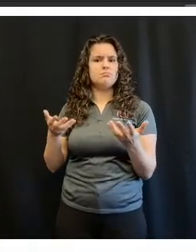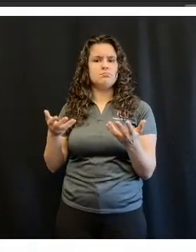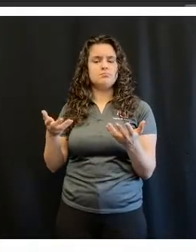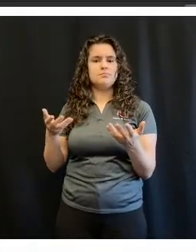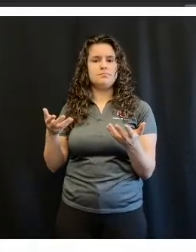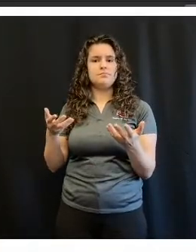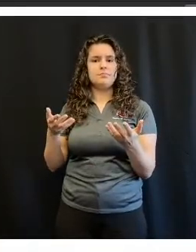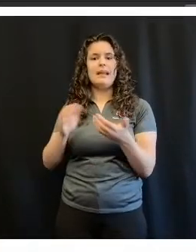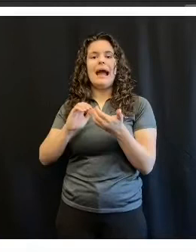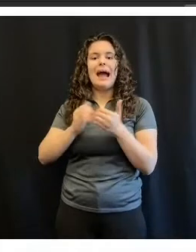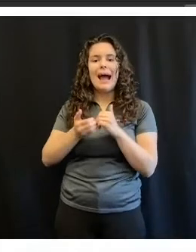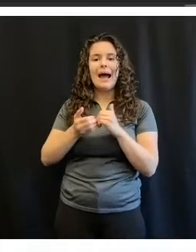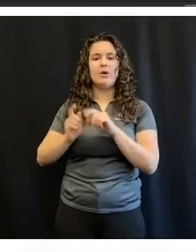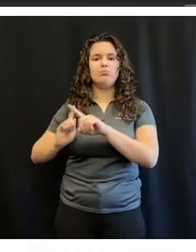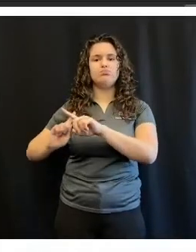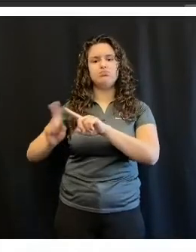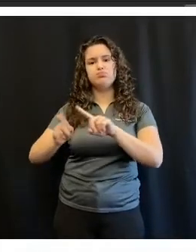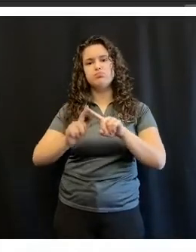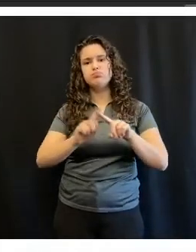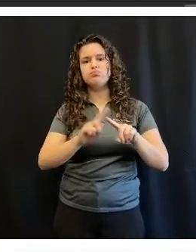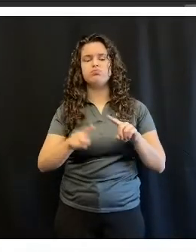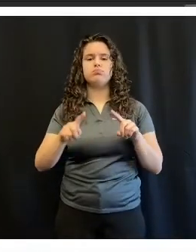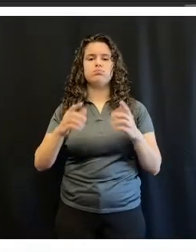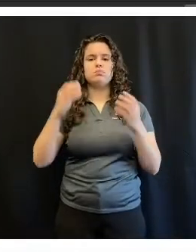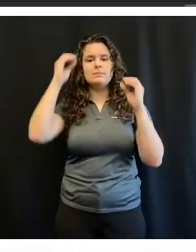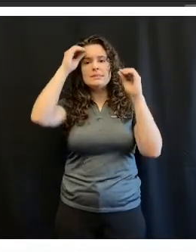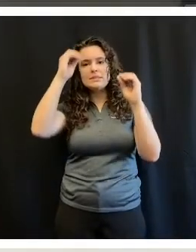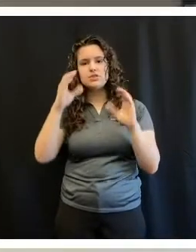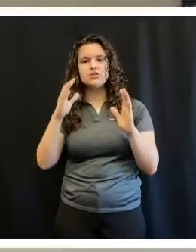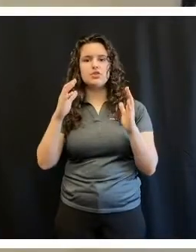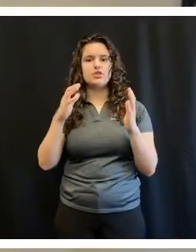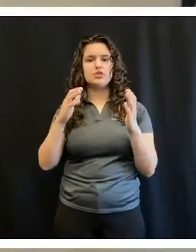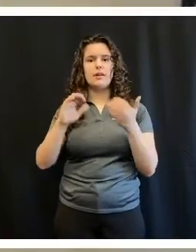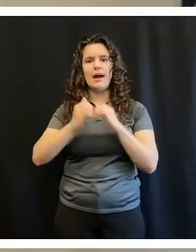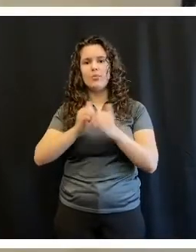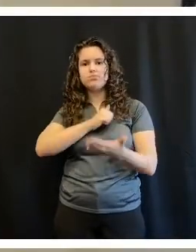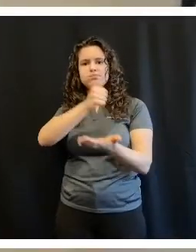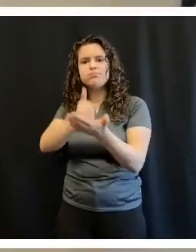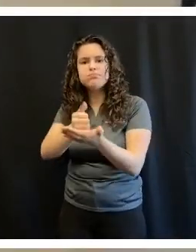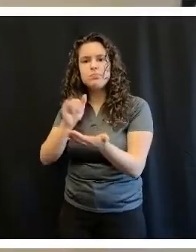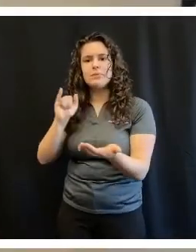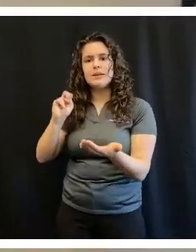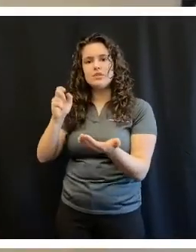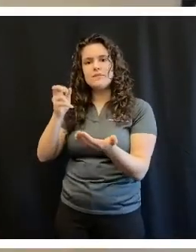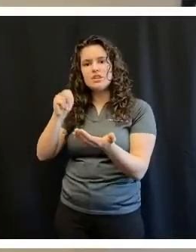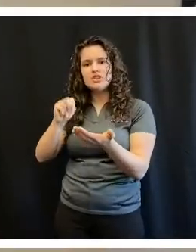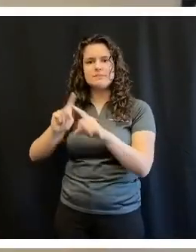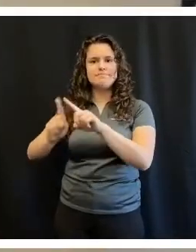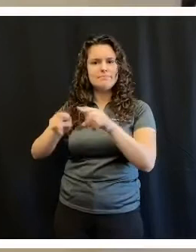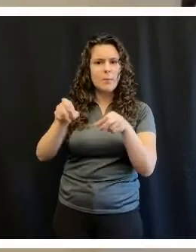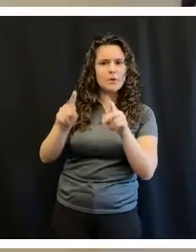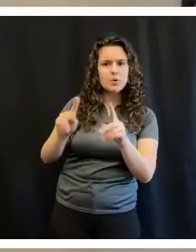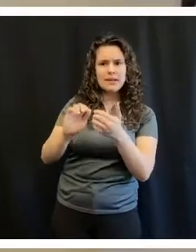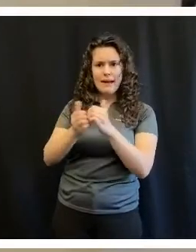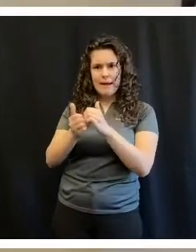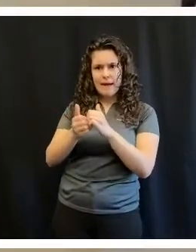of teachers interventions and opportunities to work in this time of crisis.